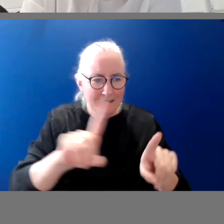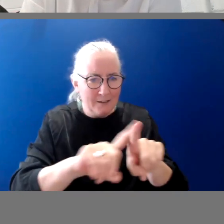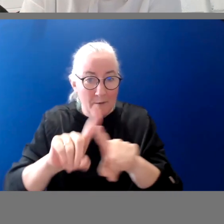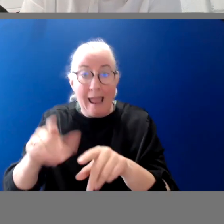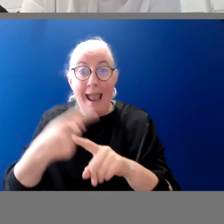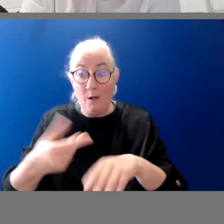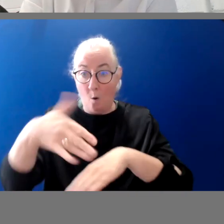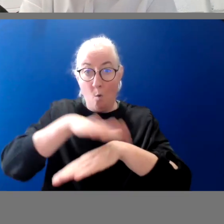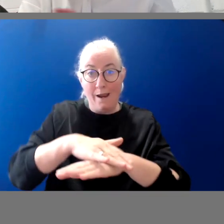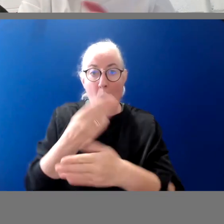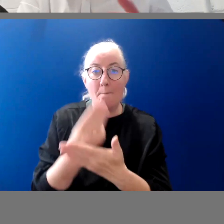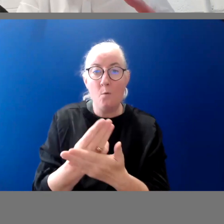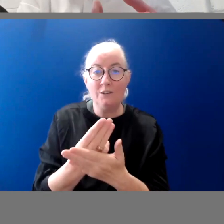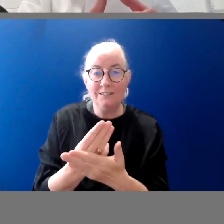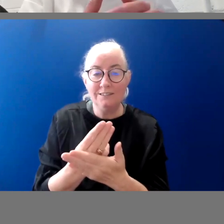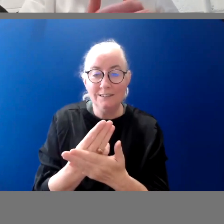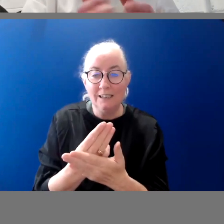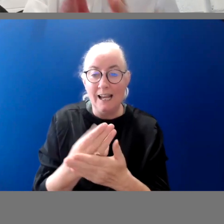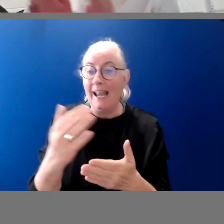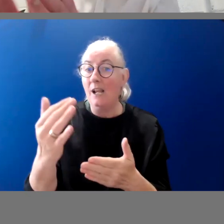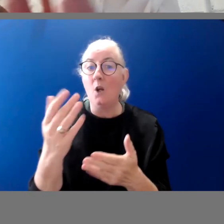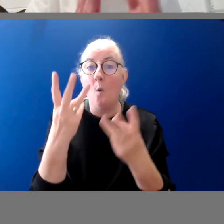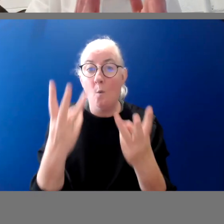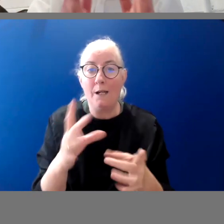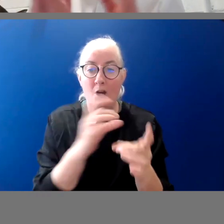the handles too close to the architraves so you want to make sure that the handle is positioned